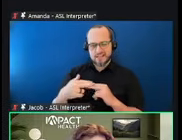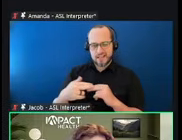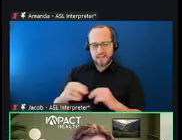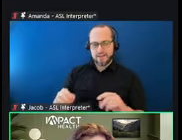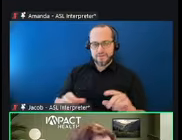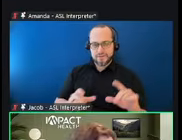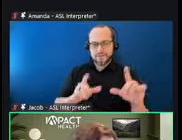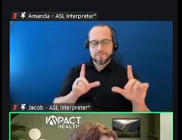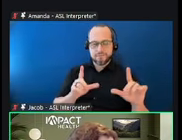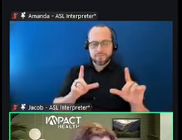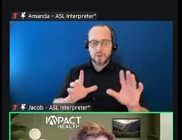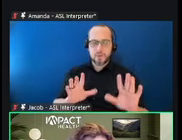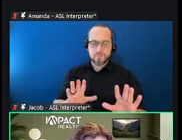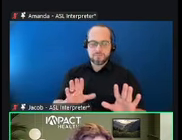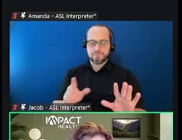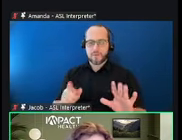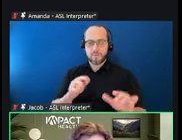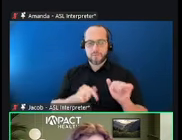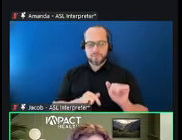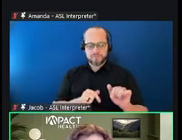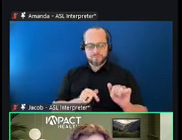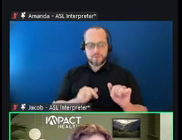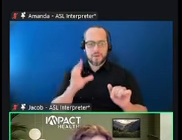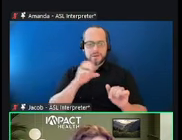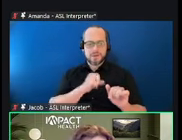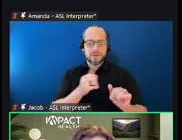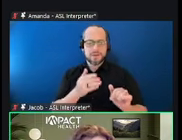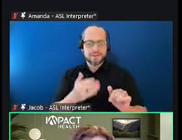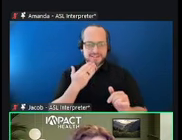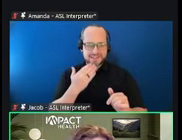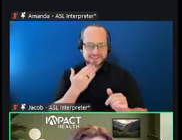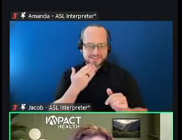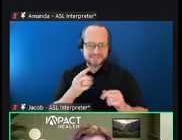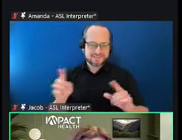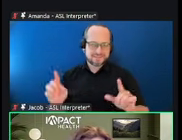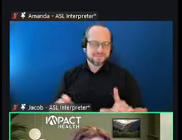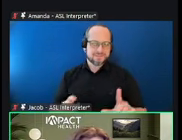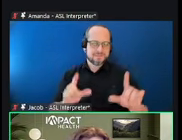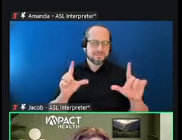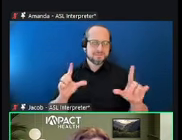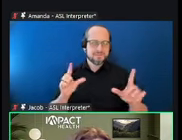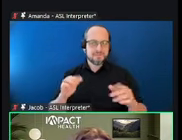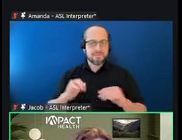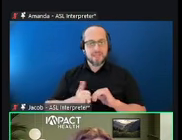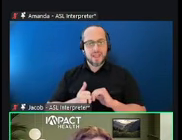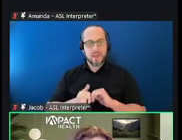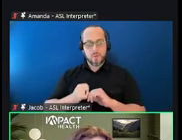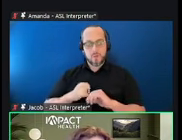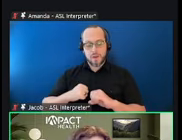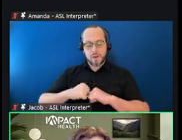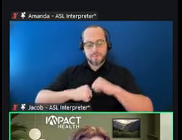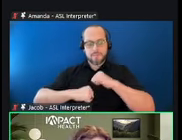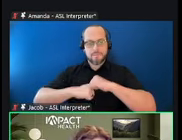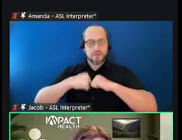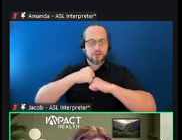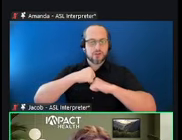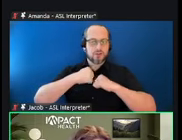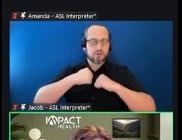um oh one of my slides seems oh there it is. Thank you. Uh is to build a a stronger data exchange. We